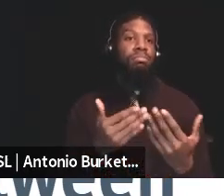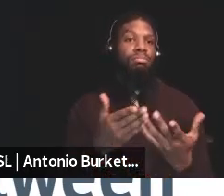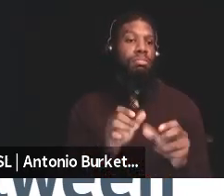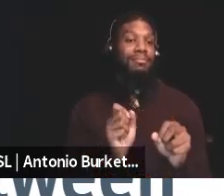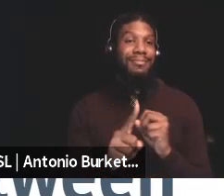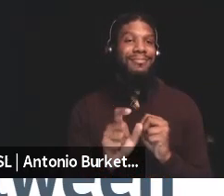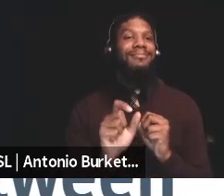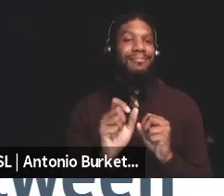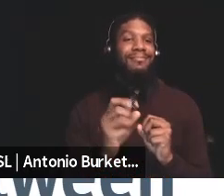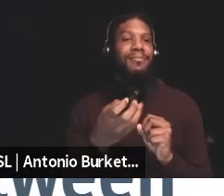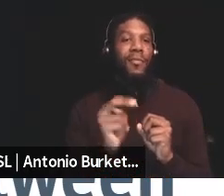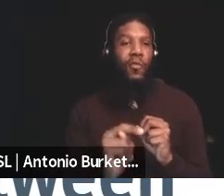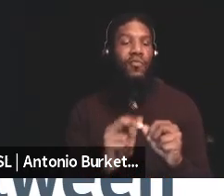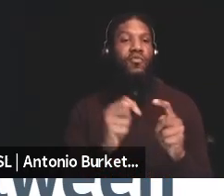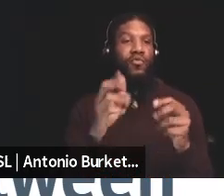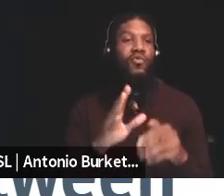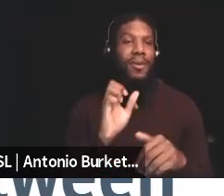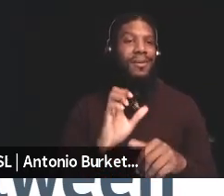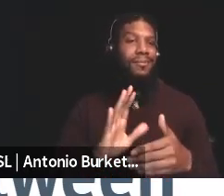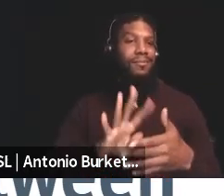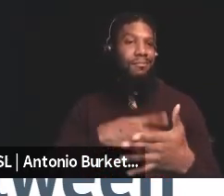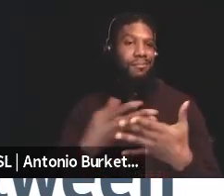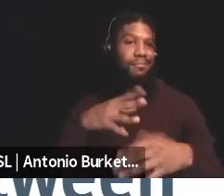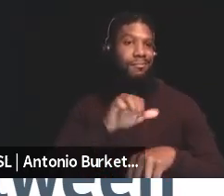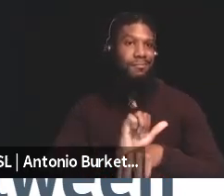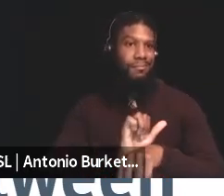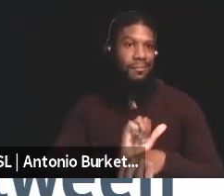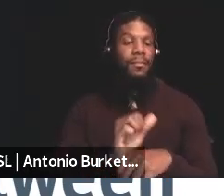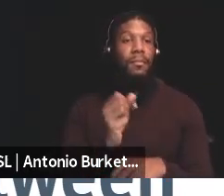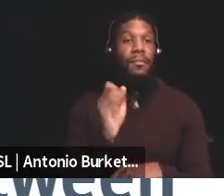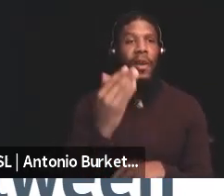In other words, when I know that I need to send something to that tutor, I will send the message